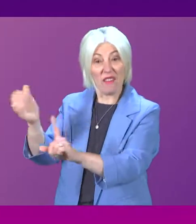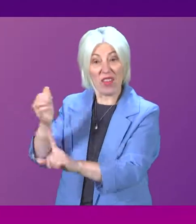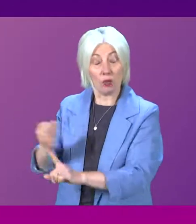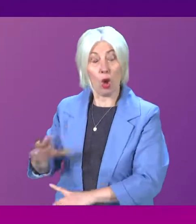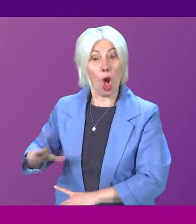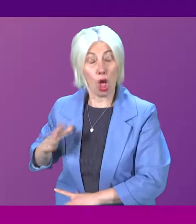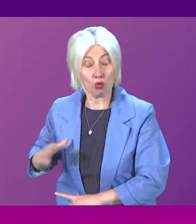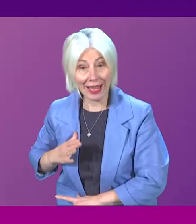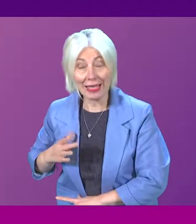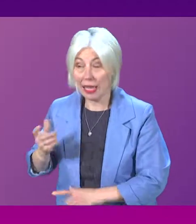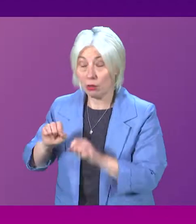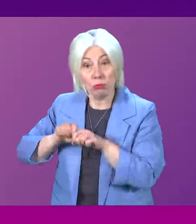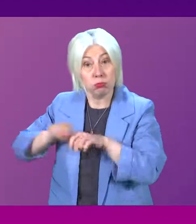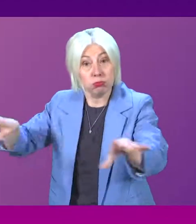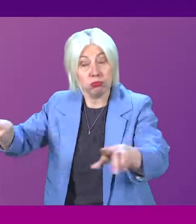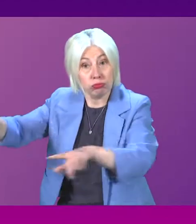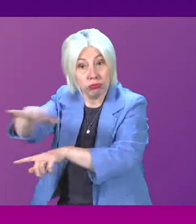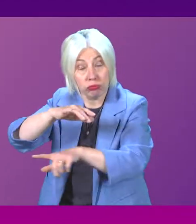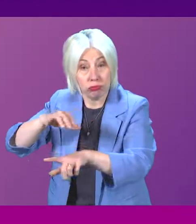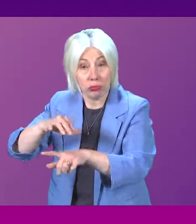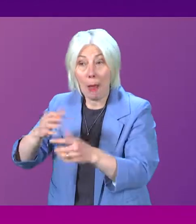having been heard and further evidence taken.